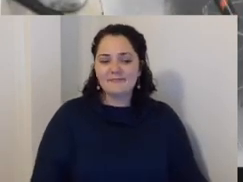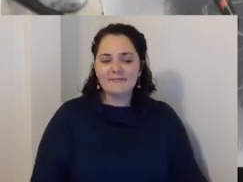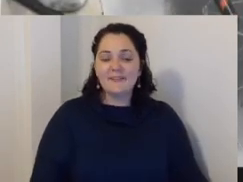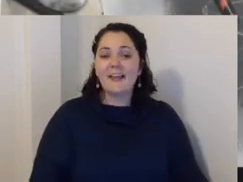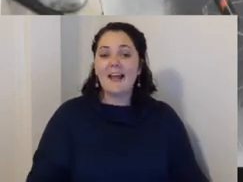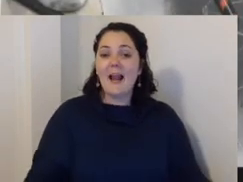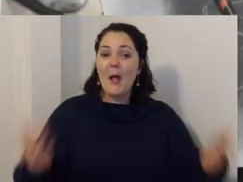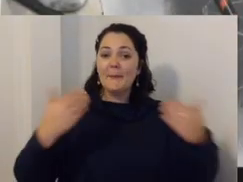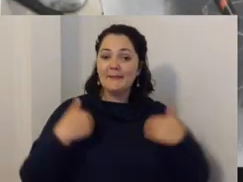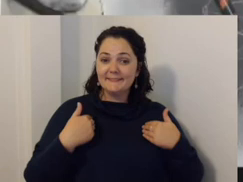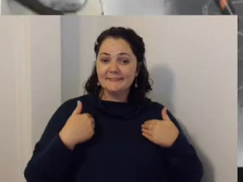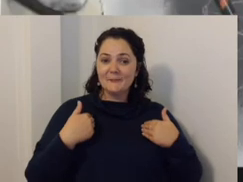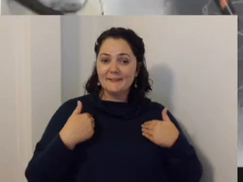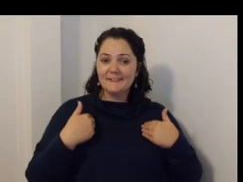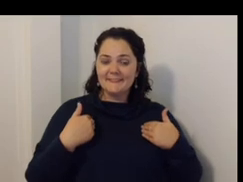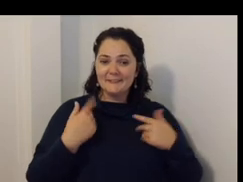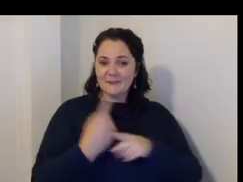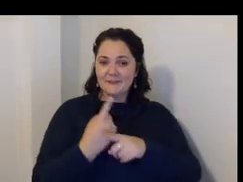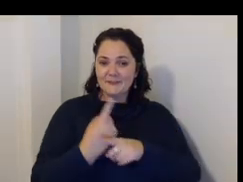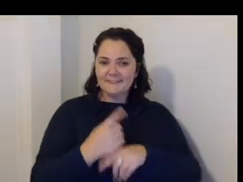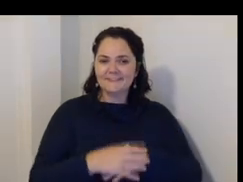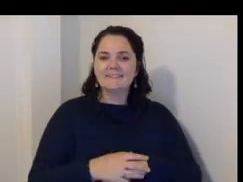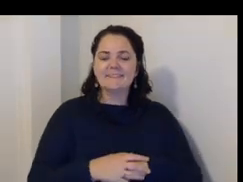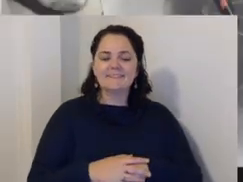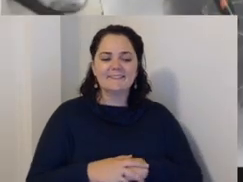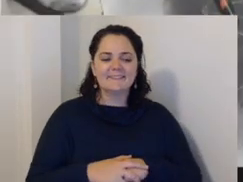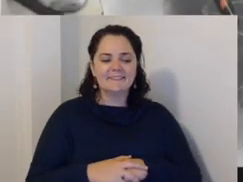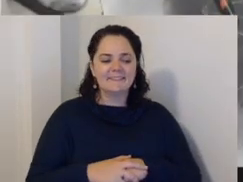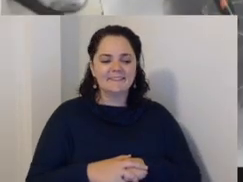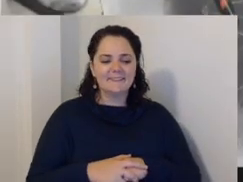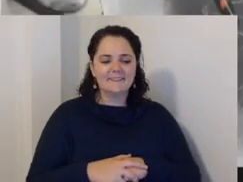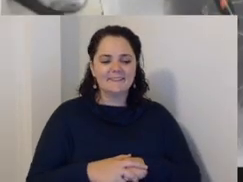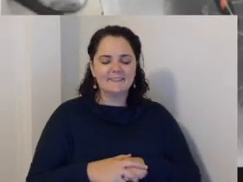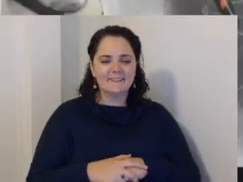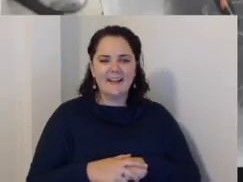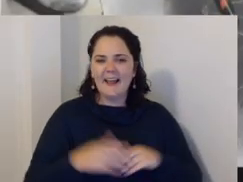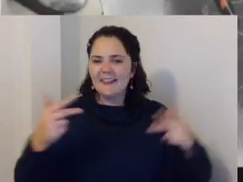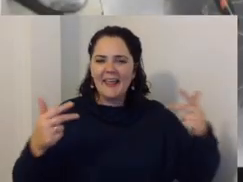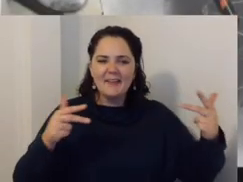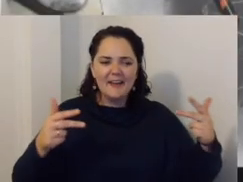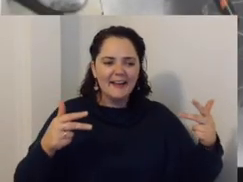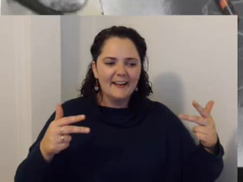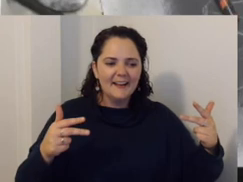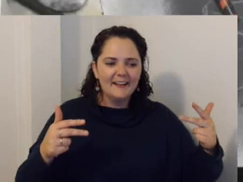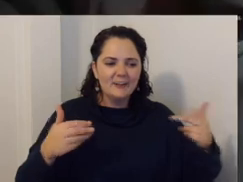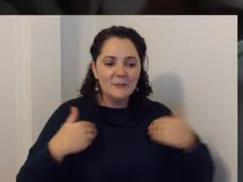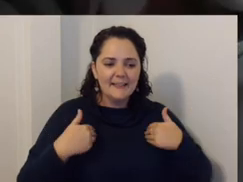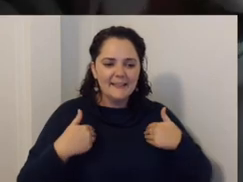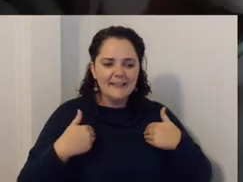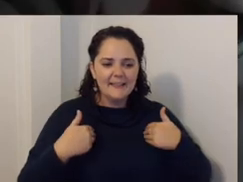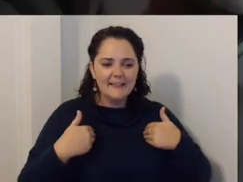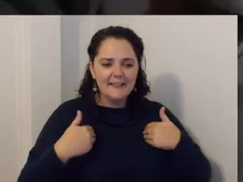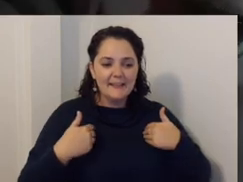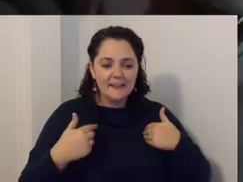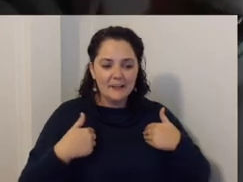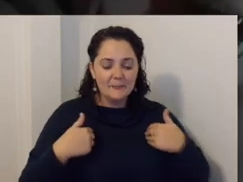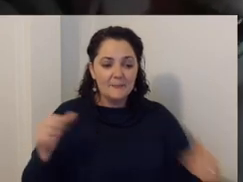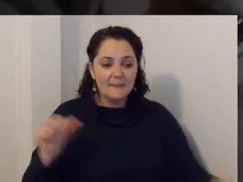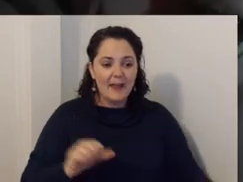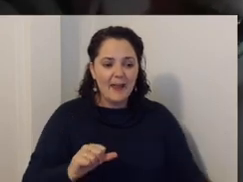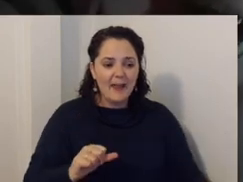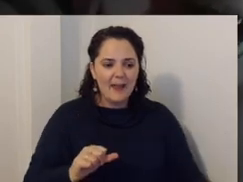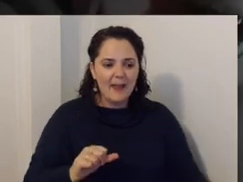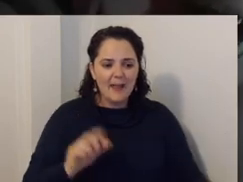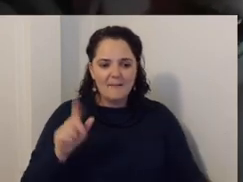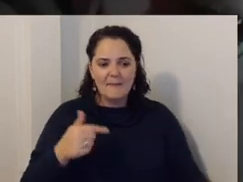to me hey alright oh well we got to get the right camera y'all, am I back? I've zoomed into